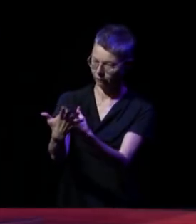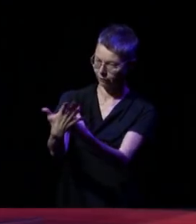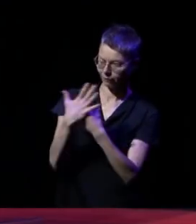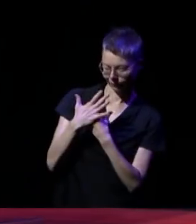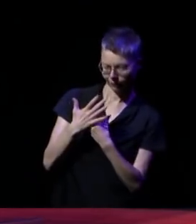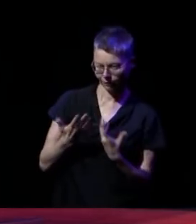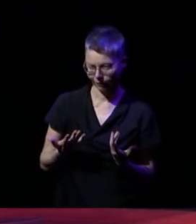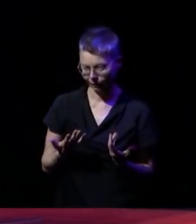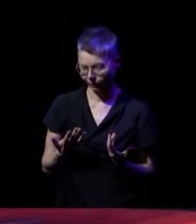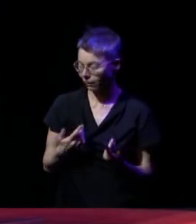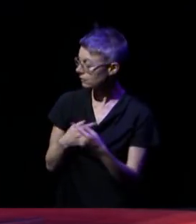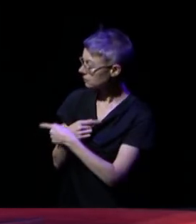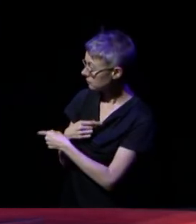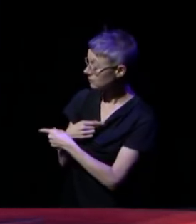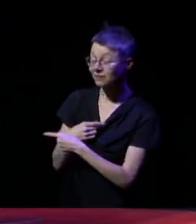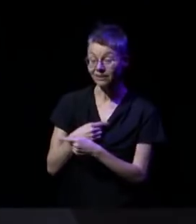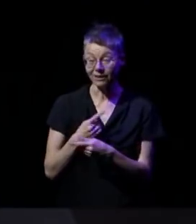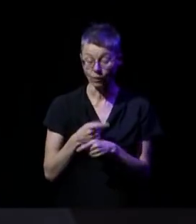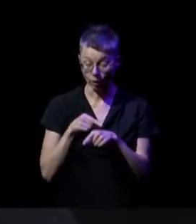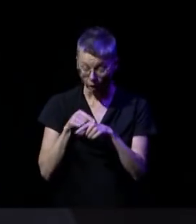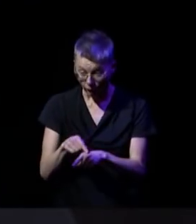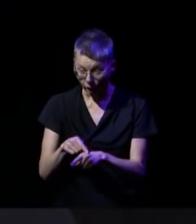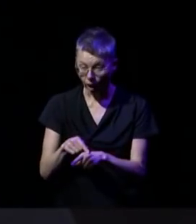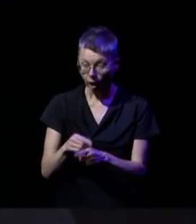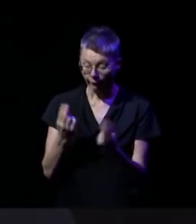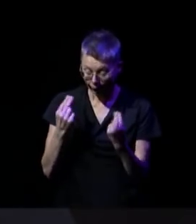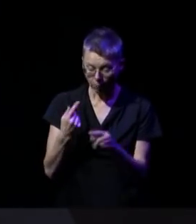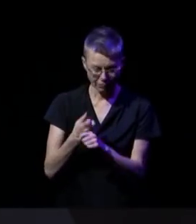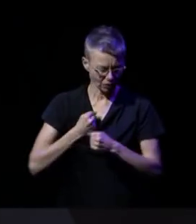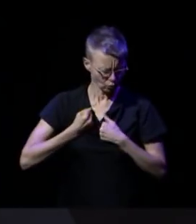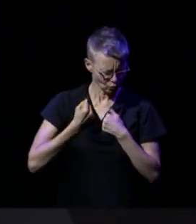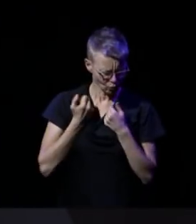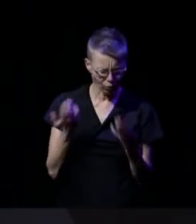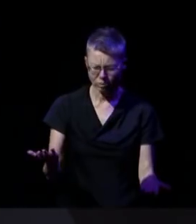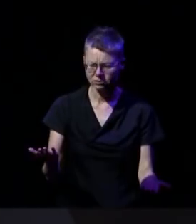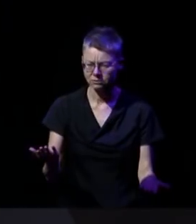Yes, and it doesn't only make us complicit, it exhausts us. I mean, you know, there's something about, you know,